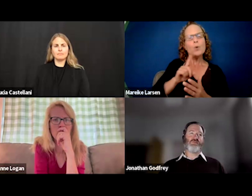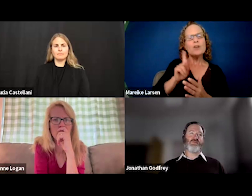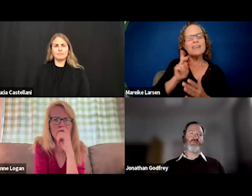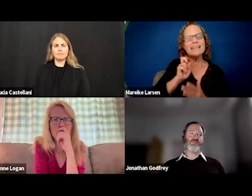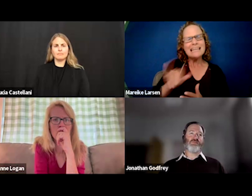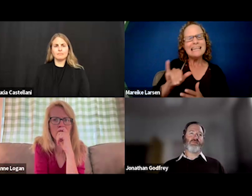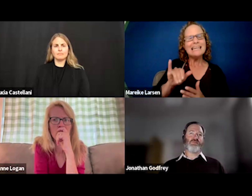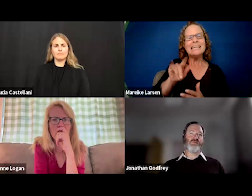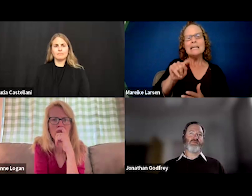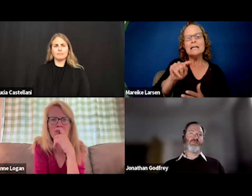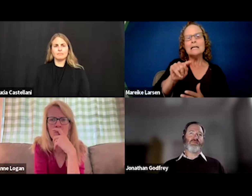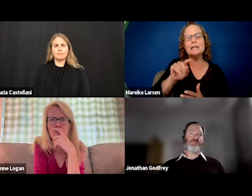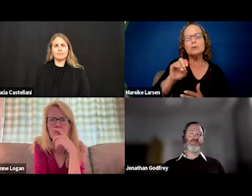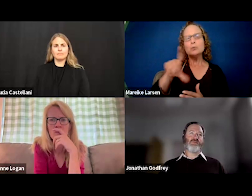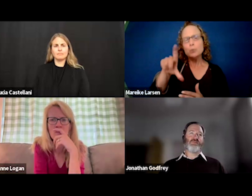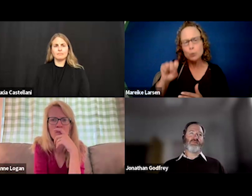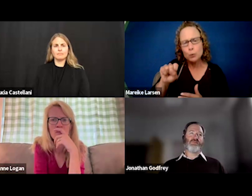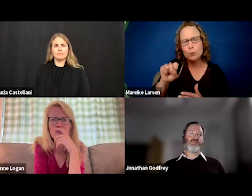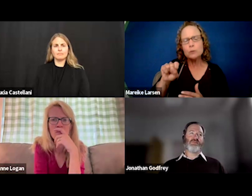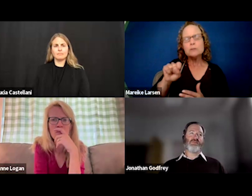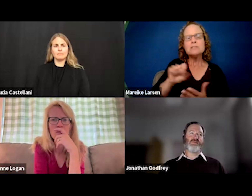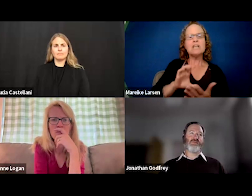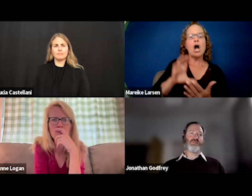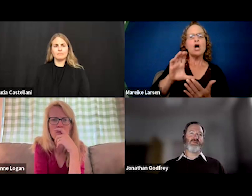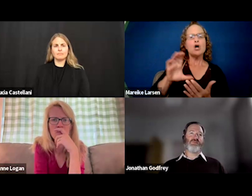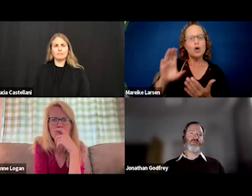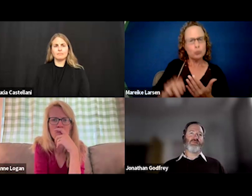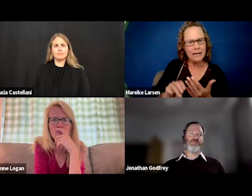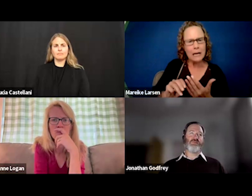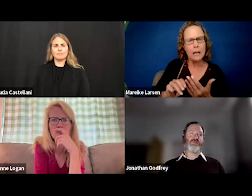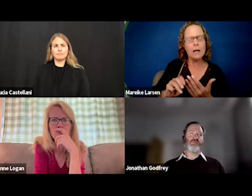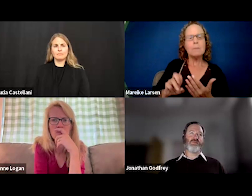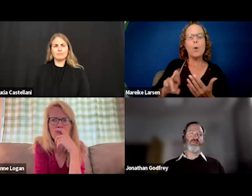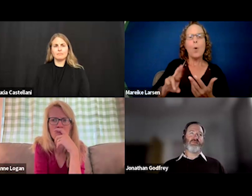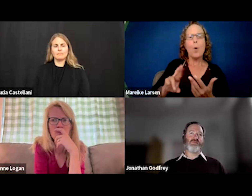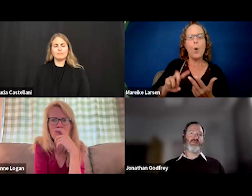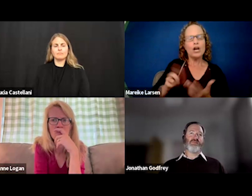or interactions that were helpful for you or not helpful?